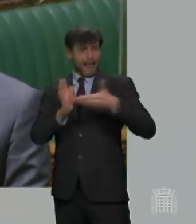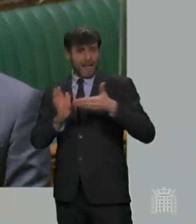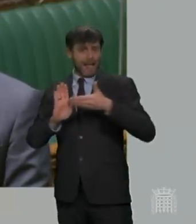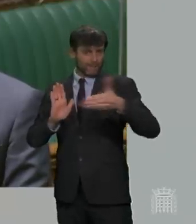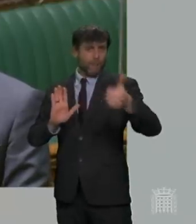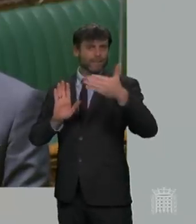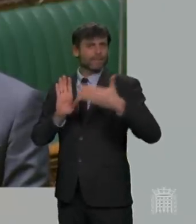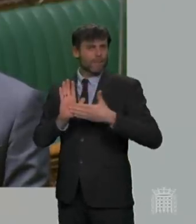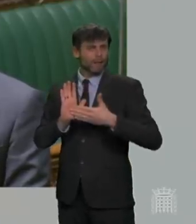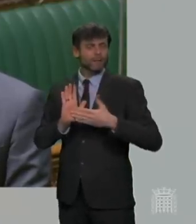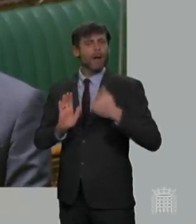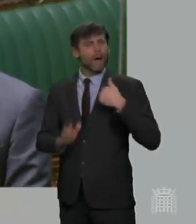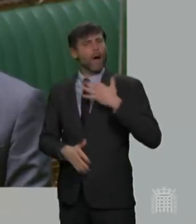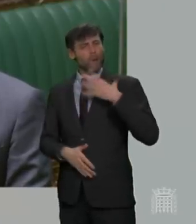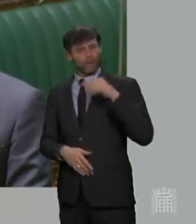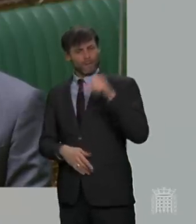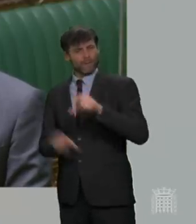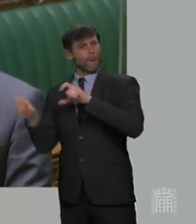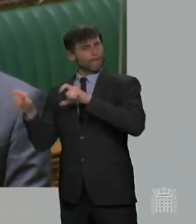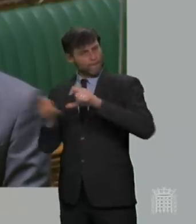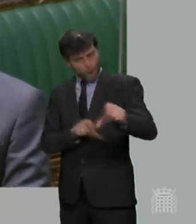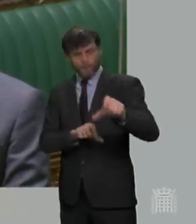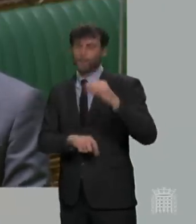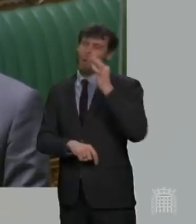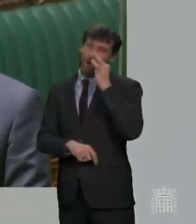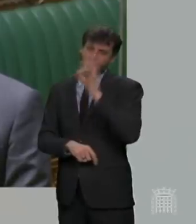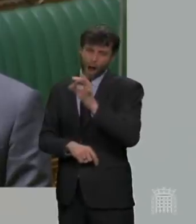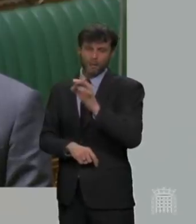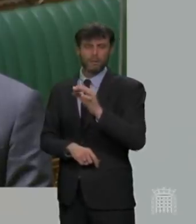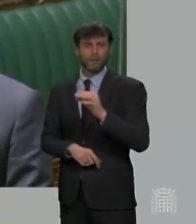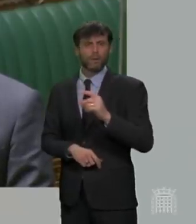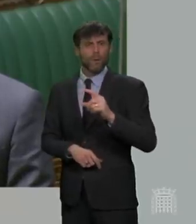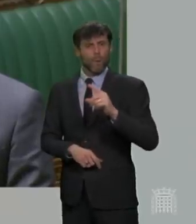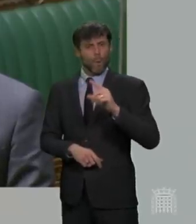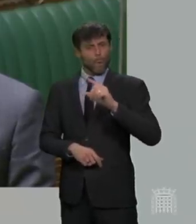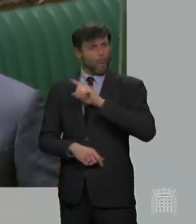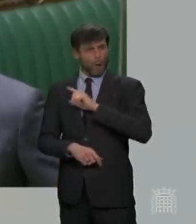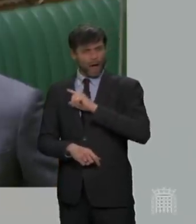I would like to see it being made permanent. But can he tell the House why, if it was so inadequate, it was not extended to those on legacy benefits,